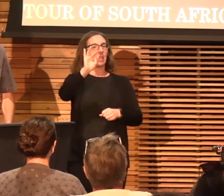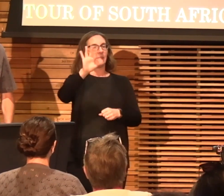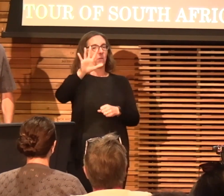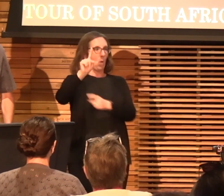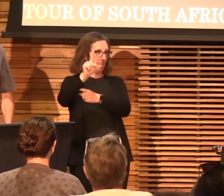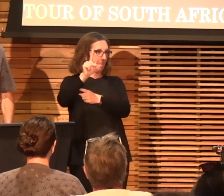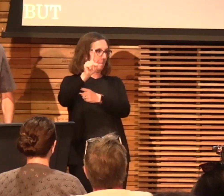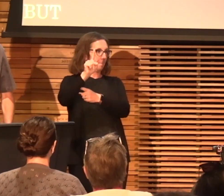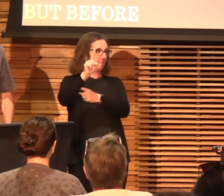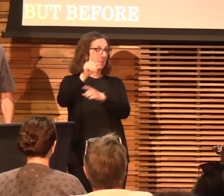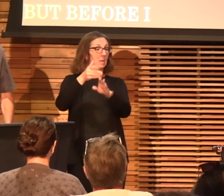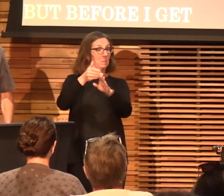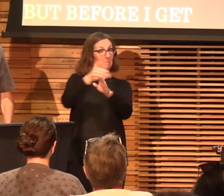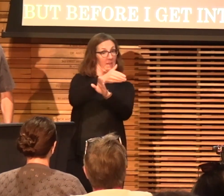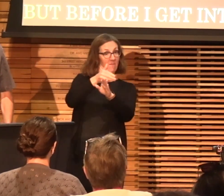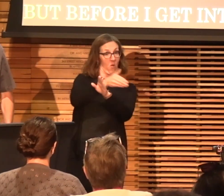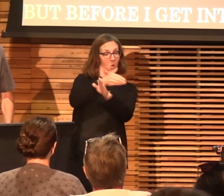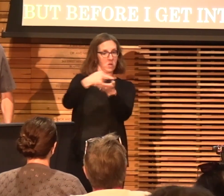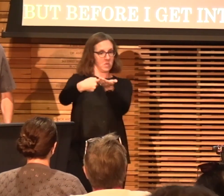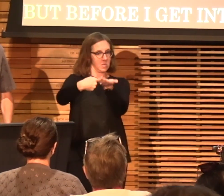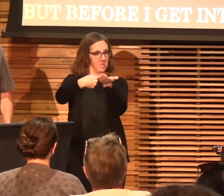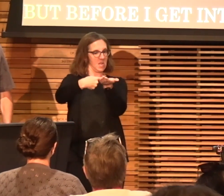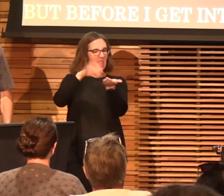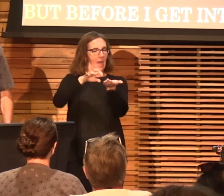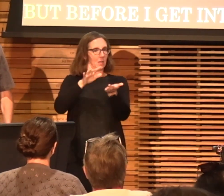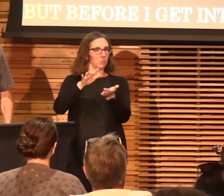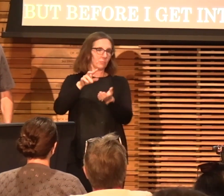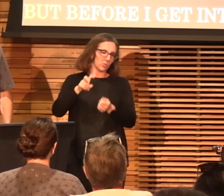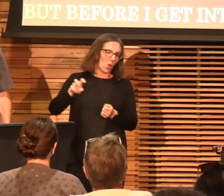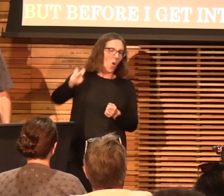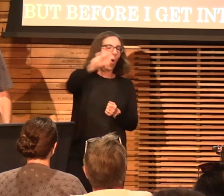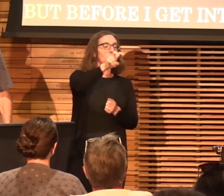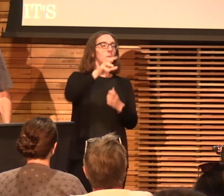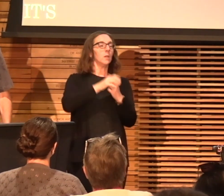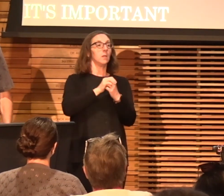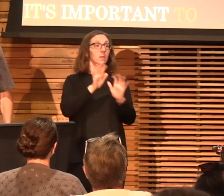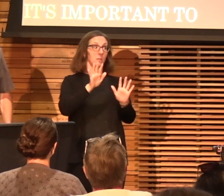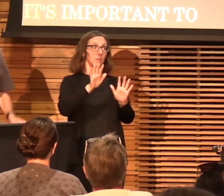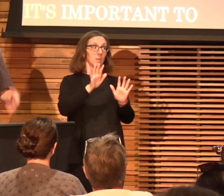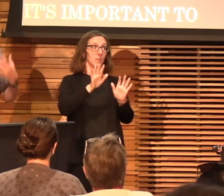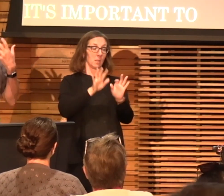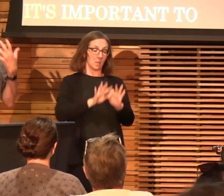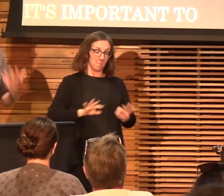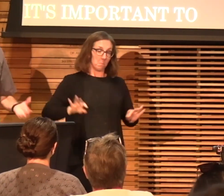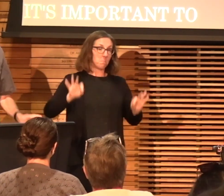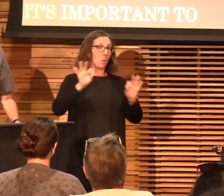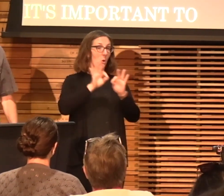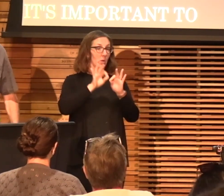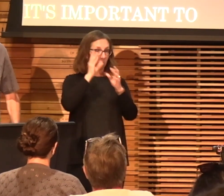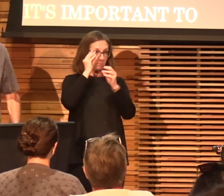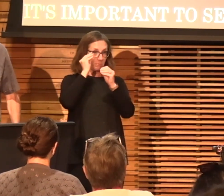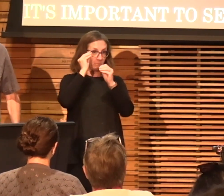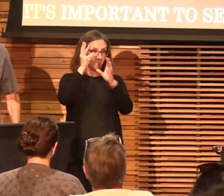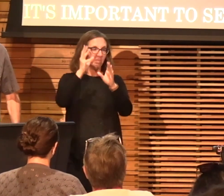But before I get into that tour, think it's important to set the historical contexts